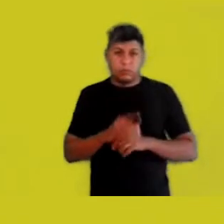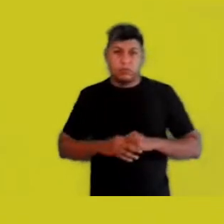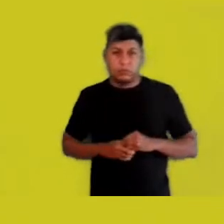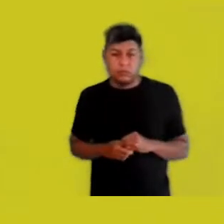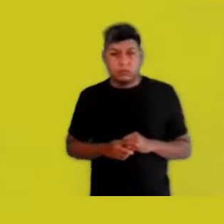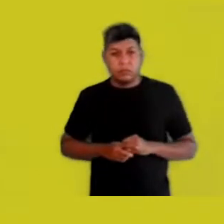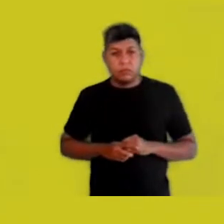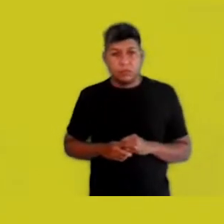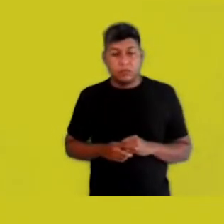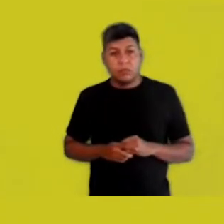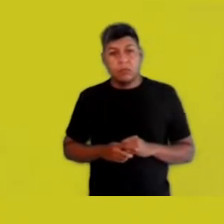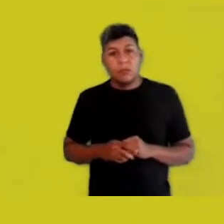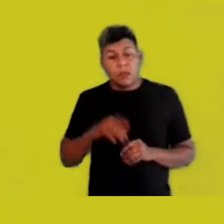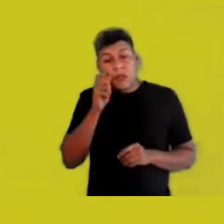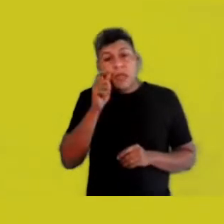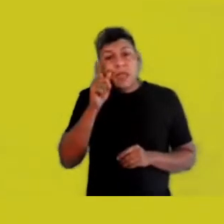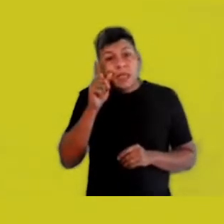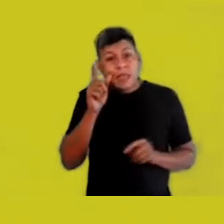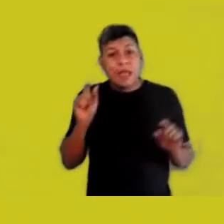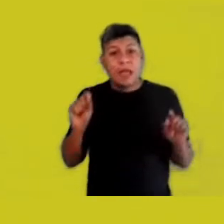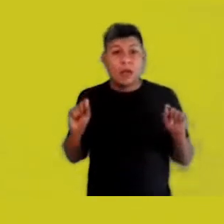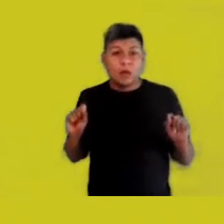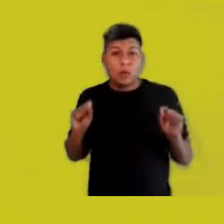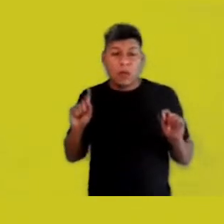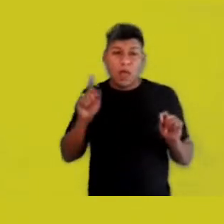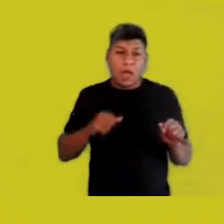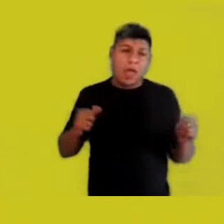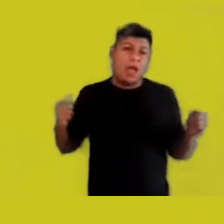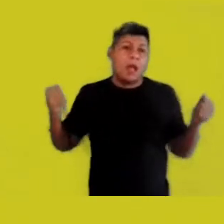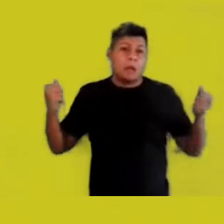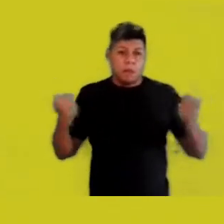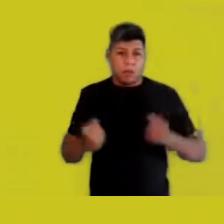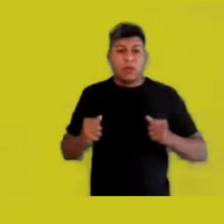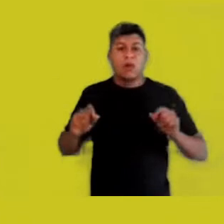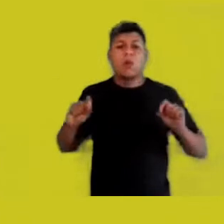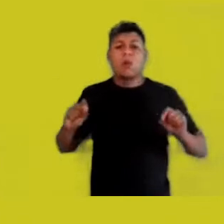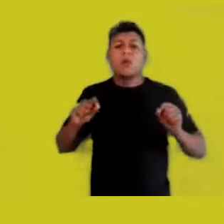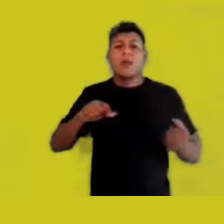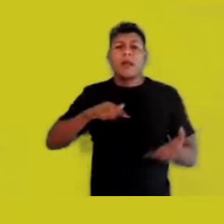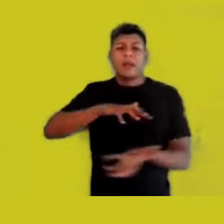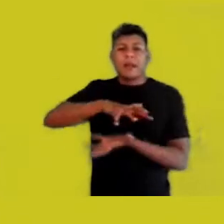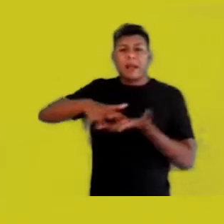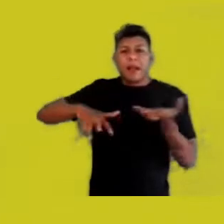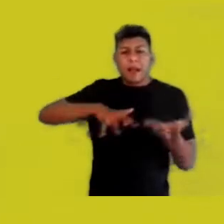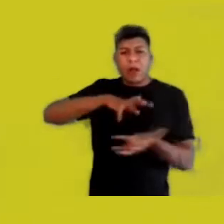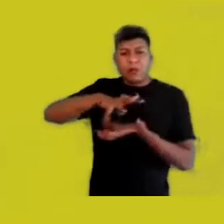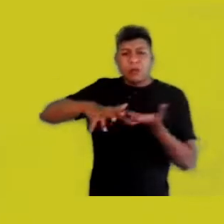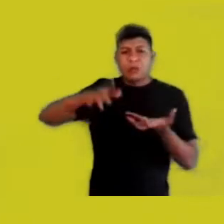The idea of chaos, in fact, is very powerful. What is chaos? Chaos is anything that escapes control,